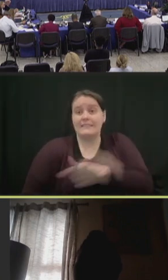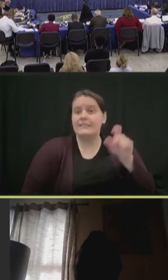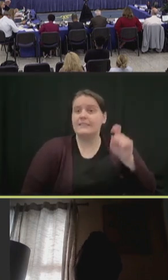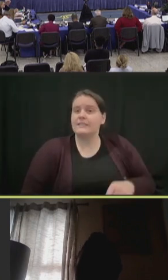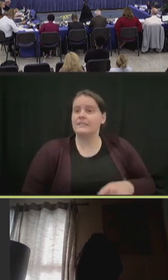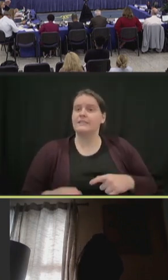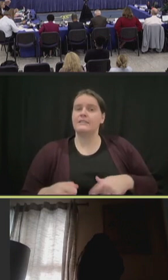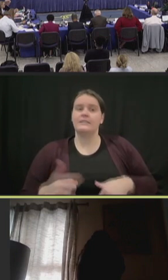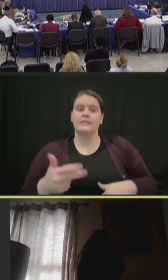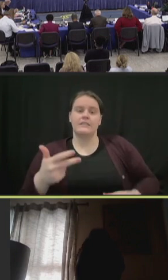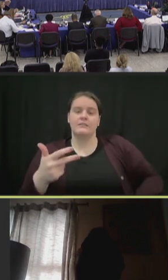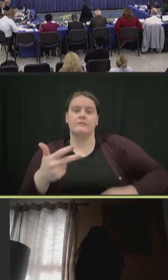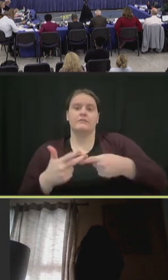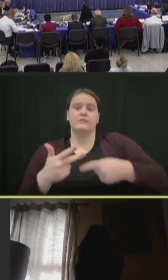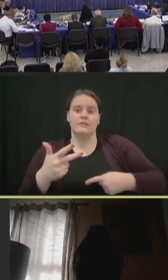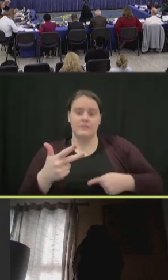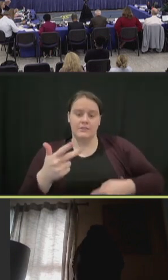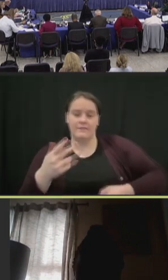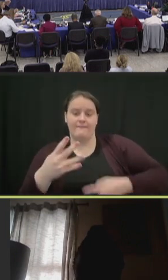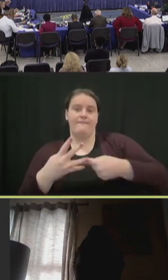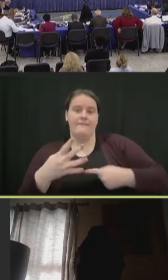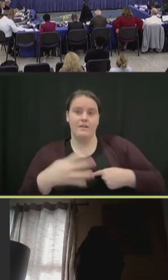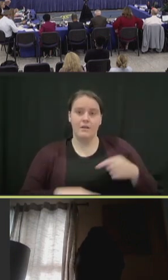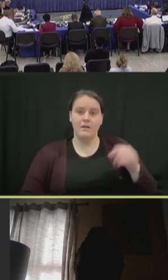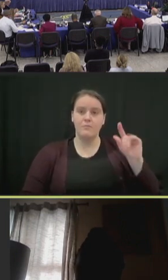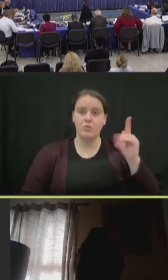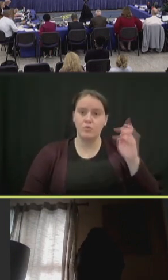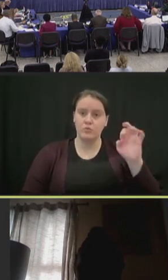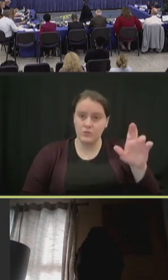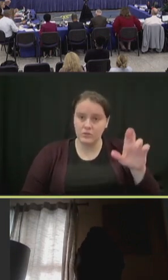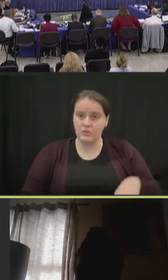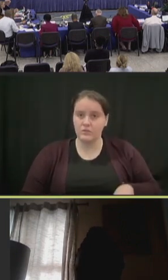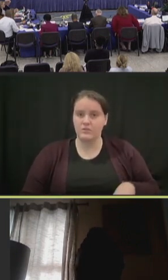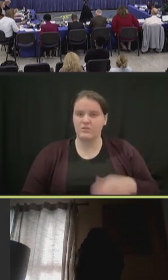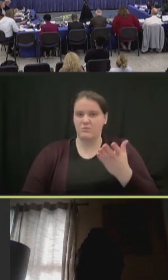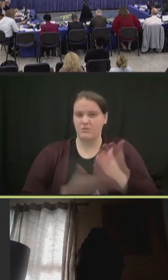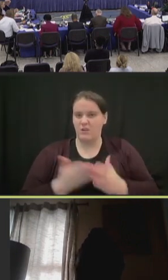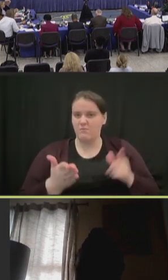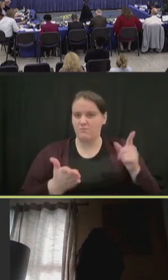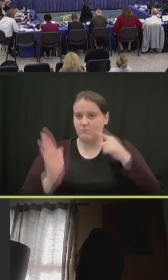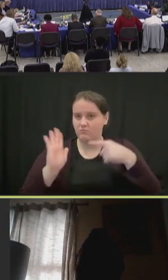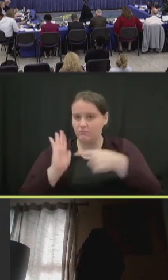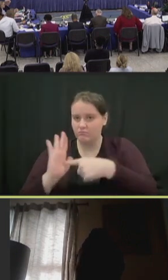some of the materials we use are in this slide. Next slide, please.